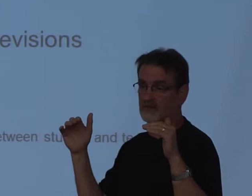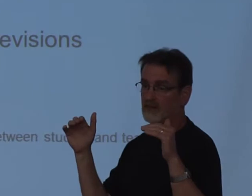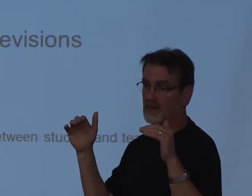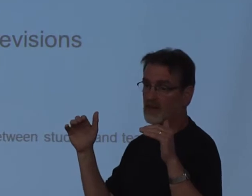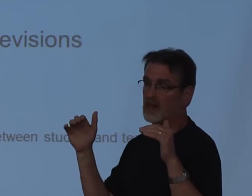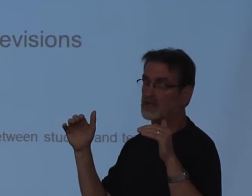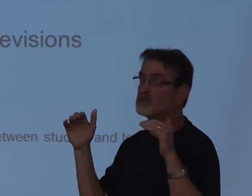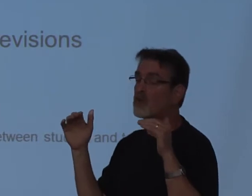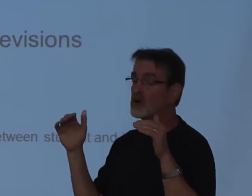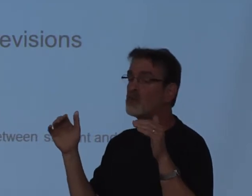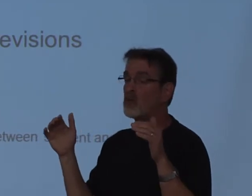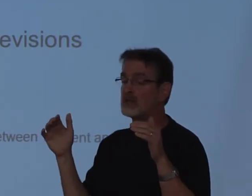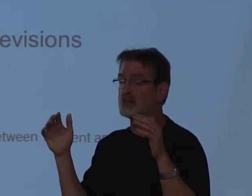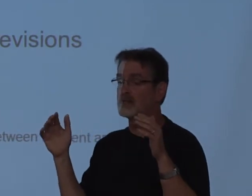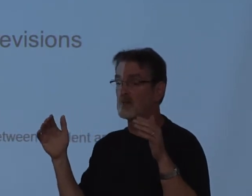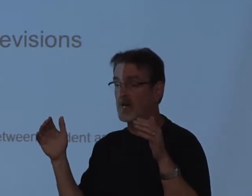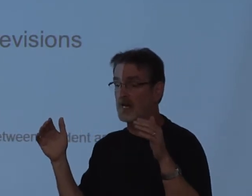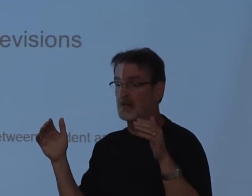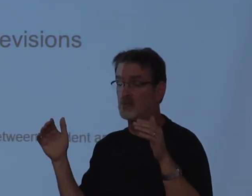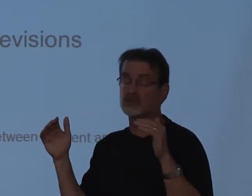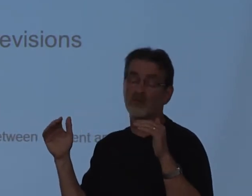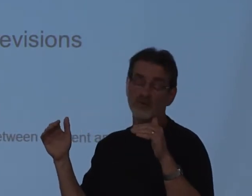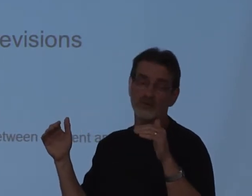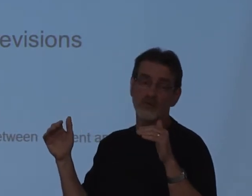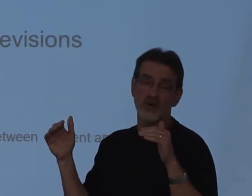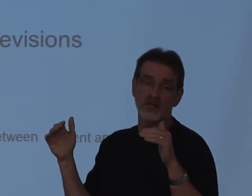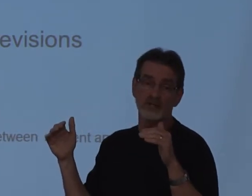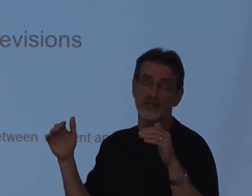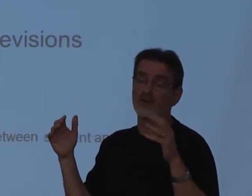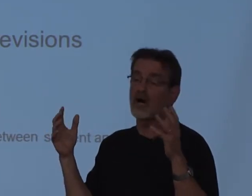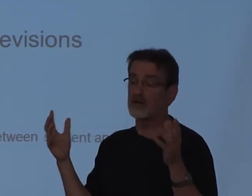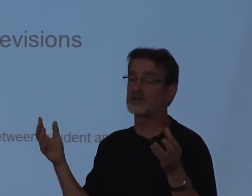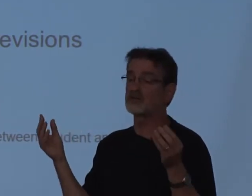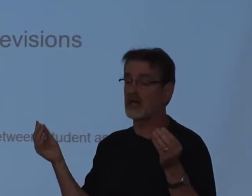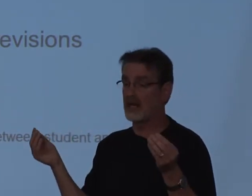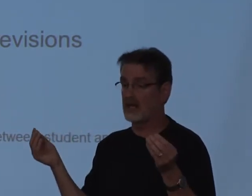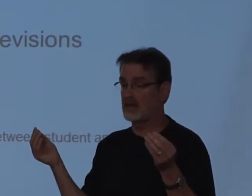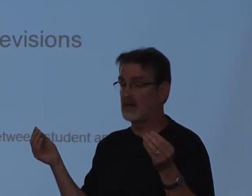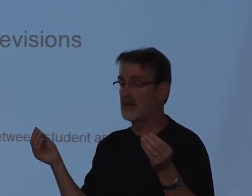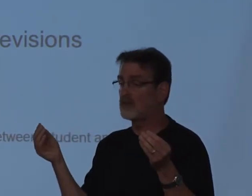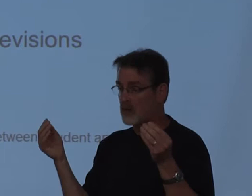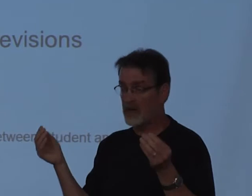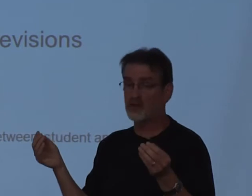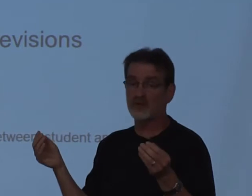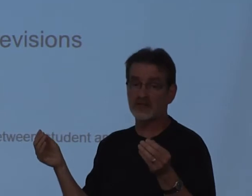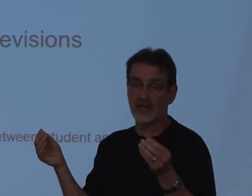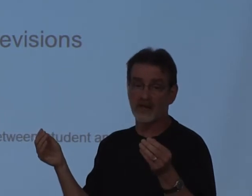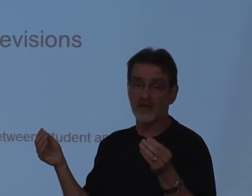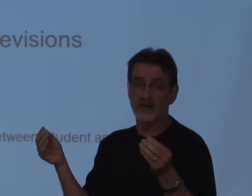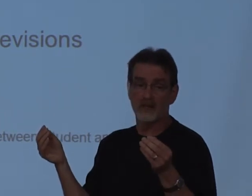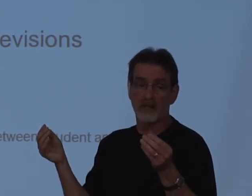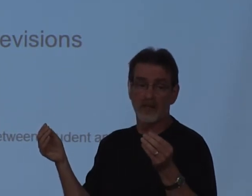It’s more important than the grade what’s most important is that you understand 100%